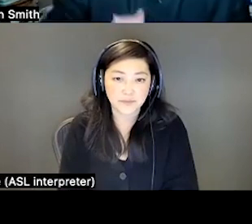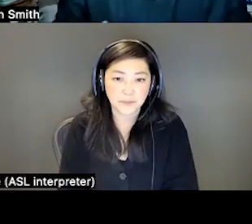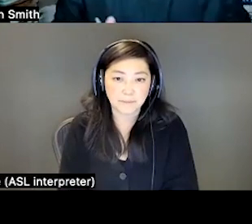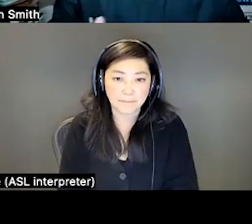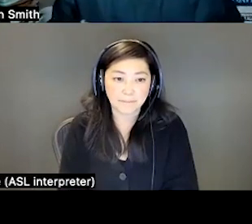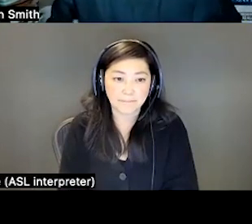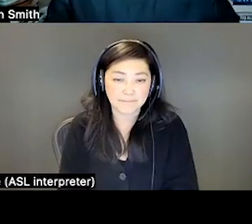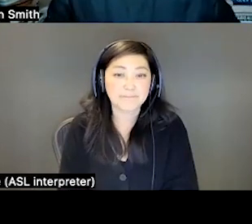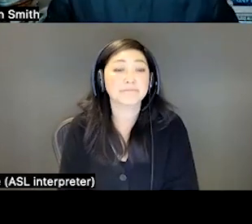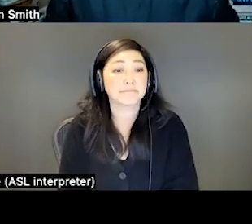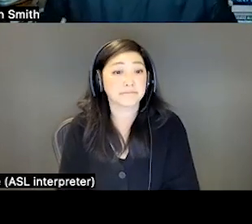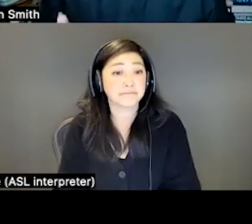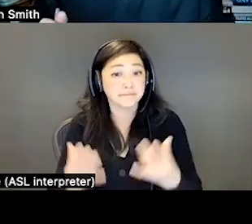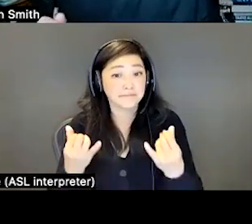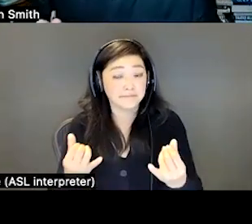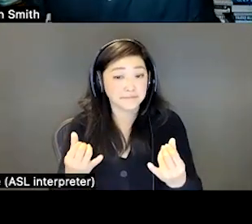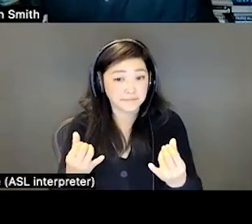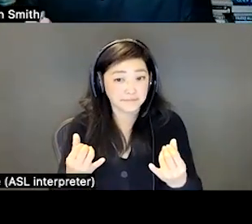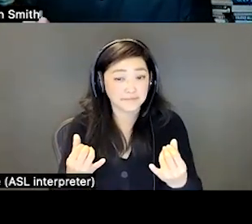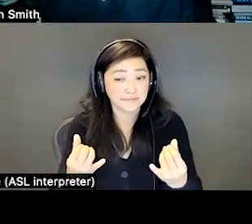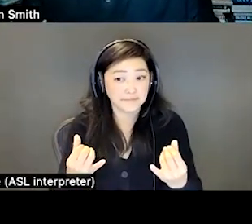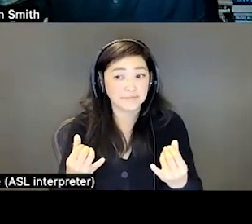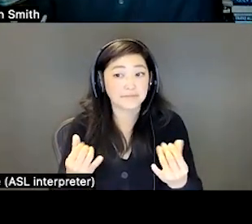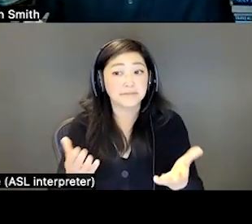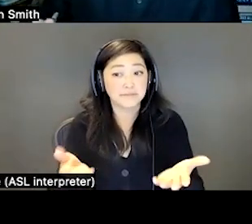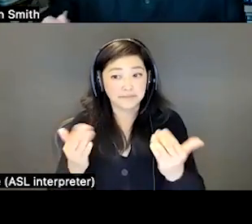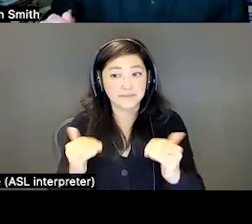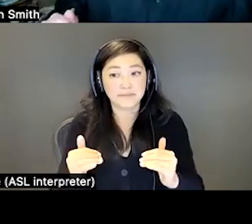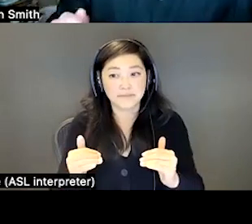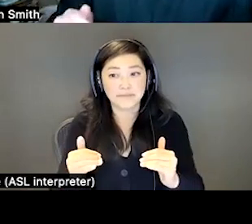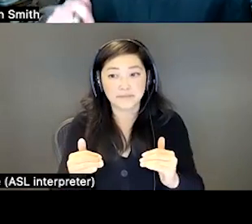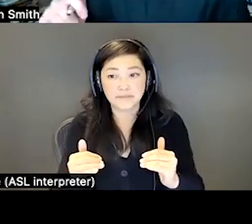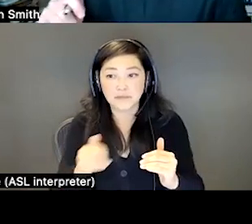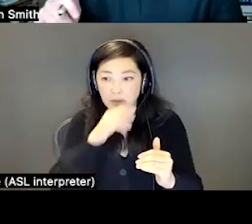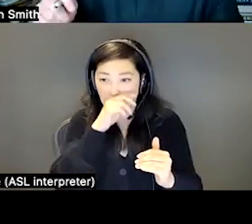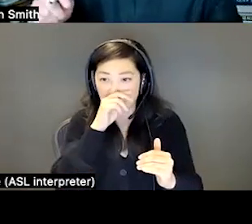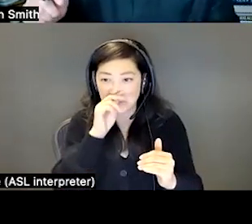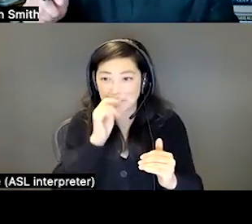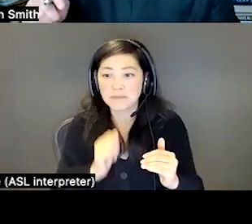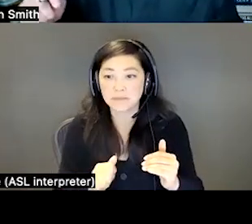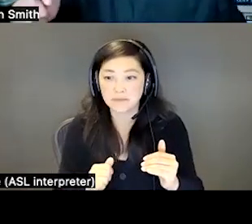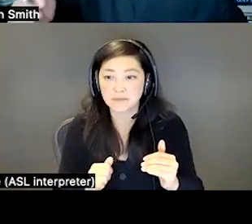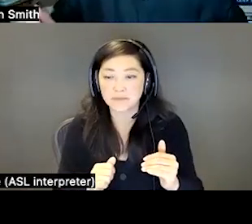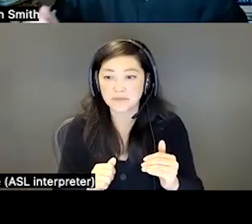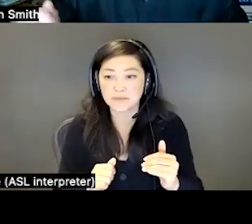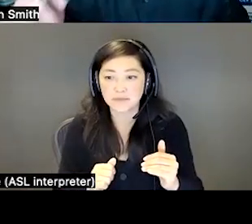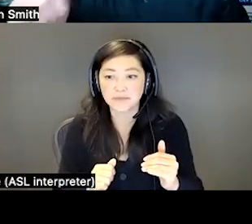Now we come to the truth. I've tricked you all to come to this presentation so I can show you a picture of my daughter with a book on her head.